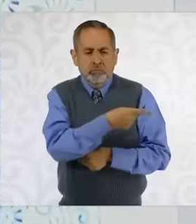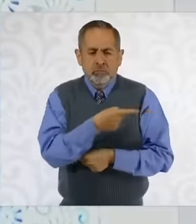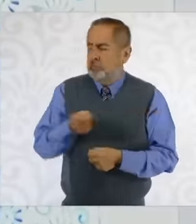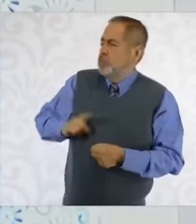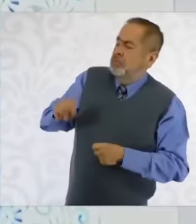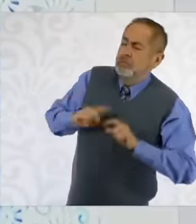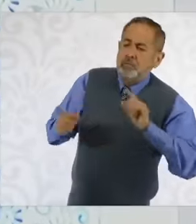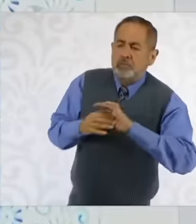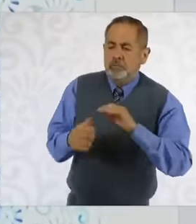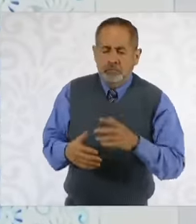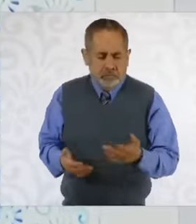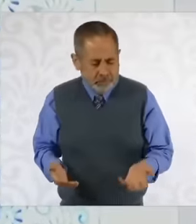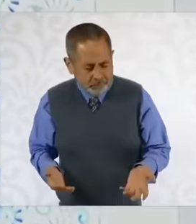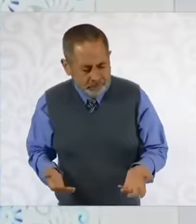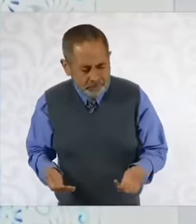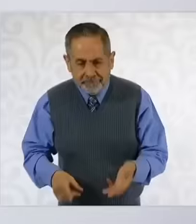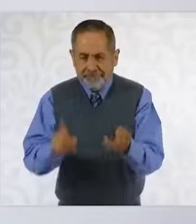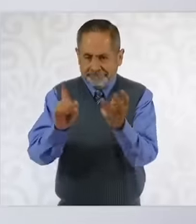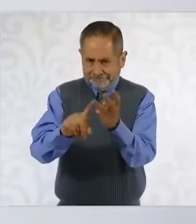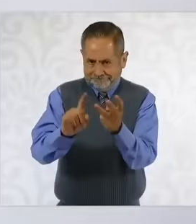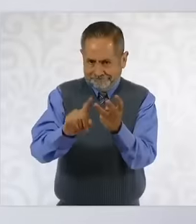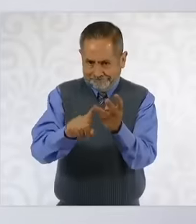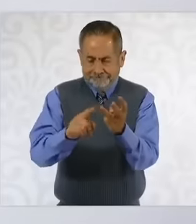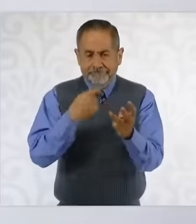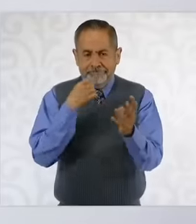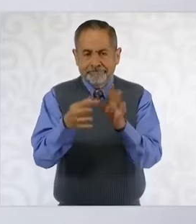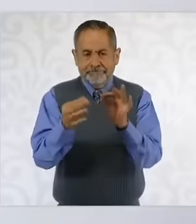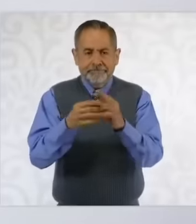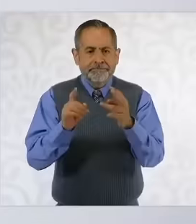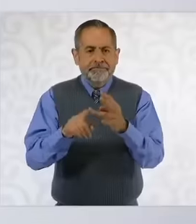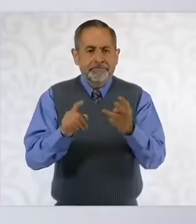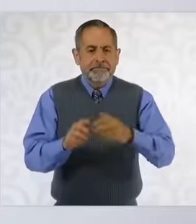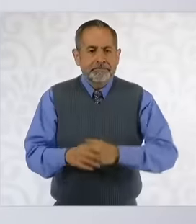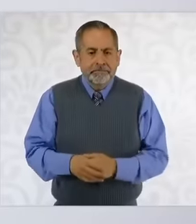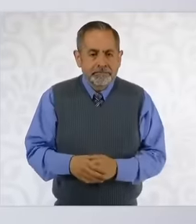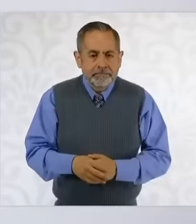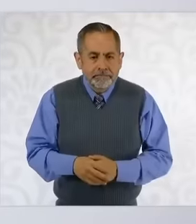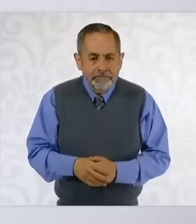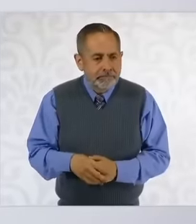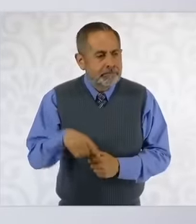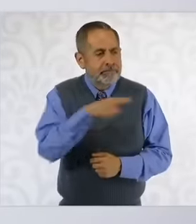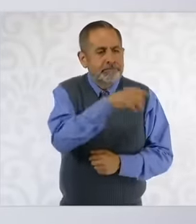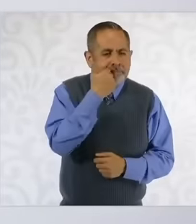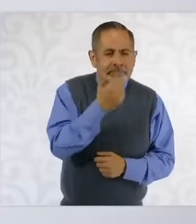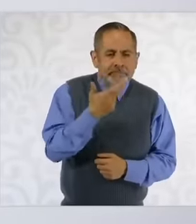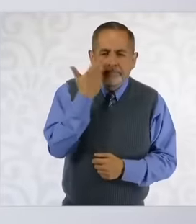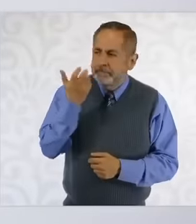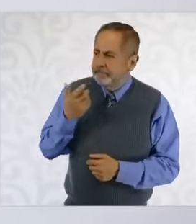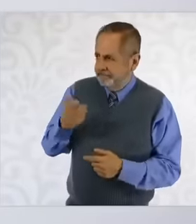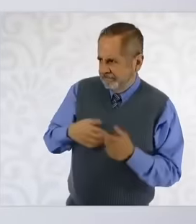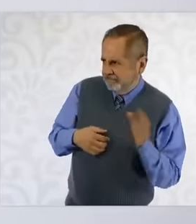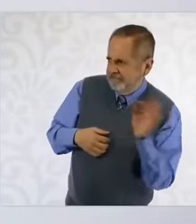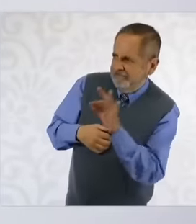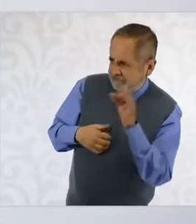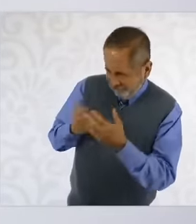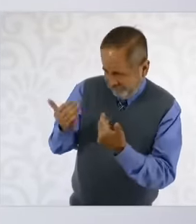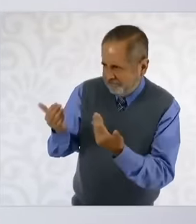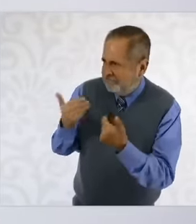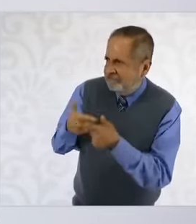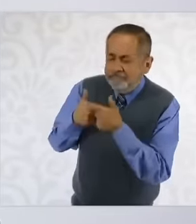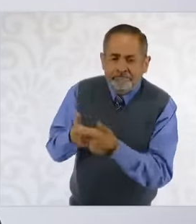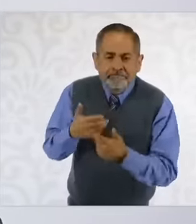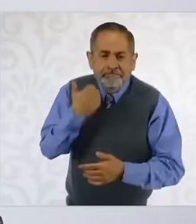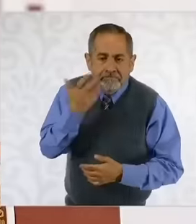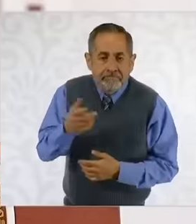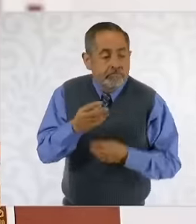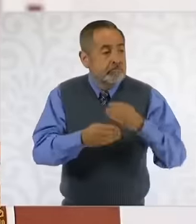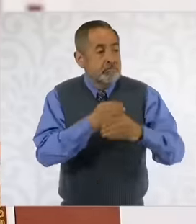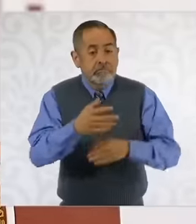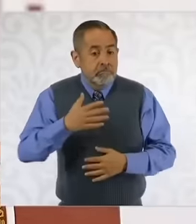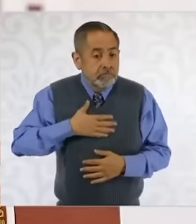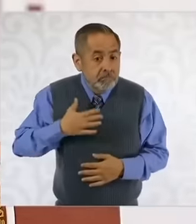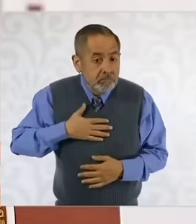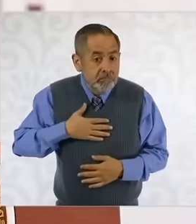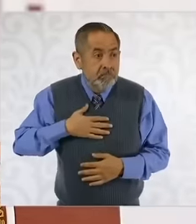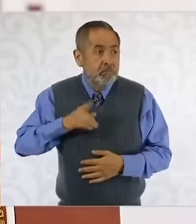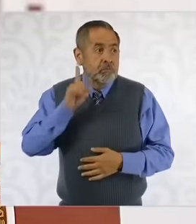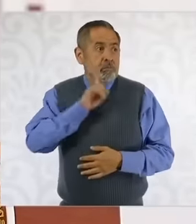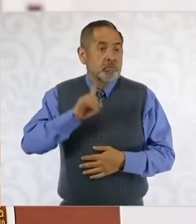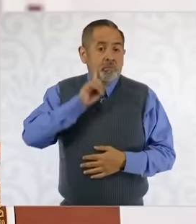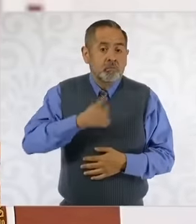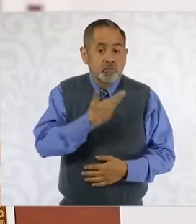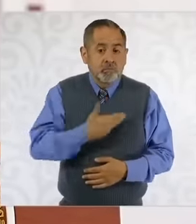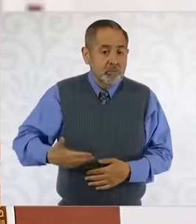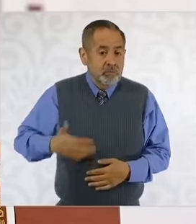three, they are provoking us in what sense they want the president to do,